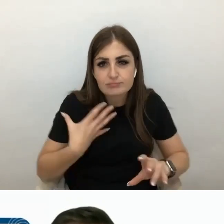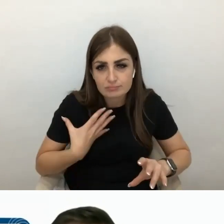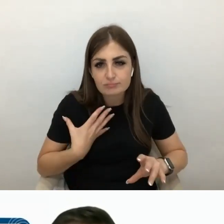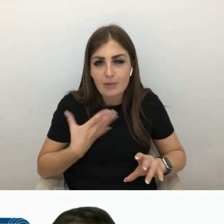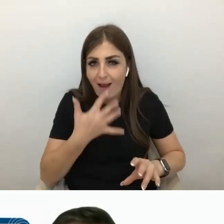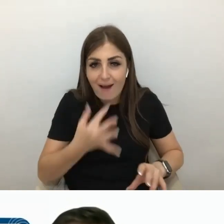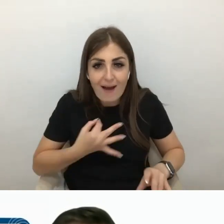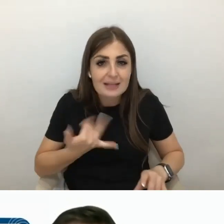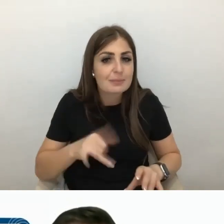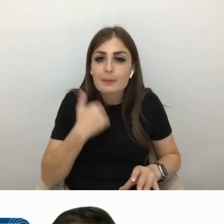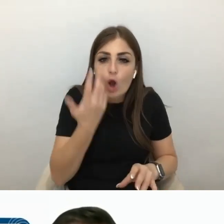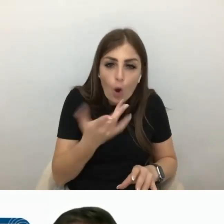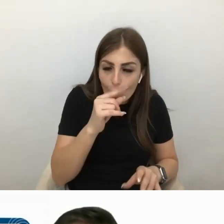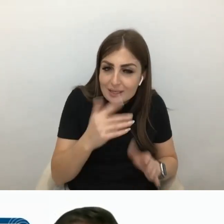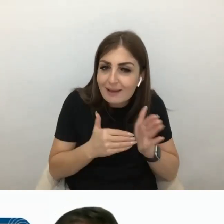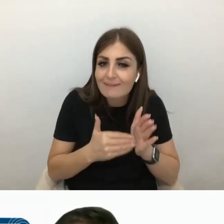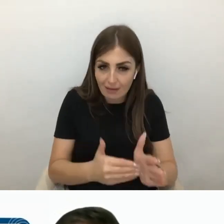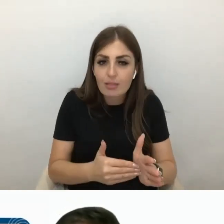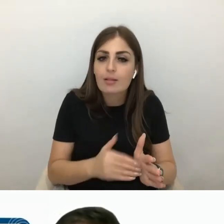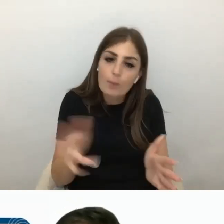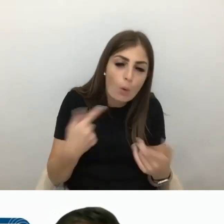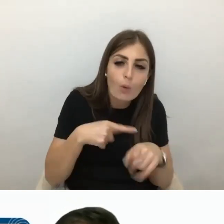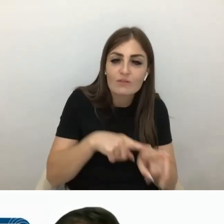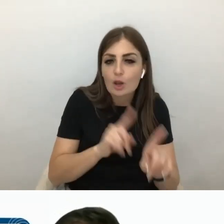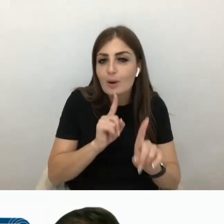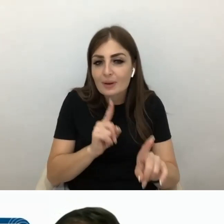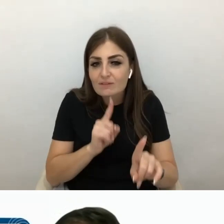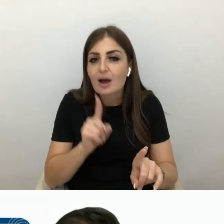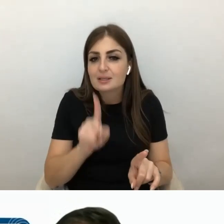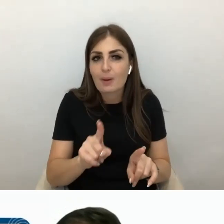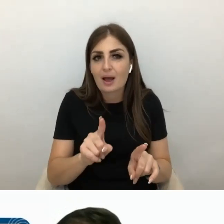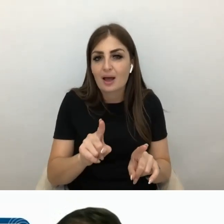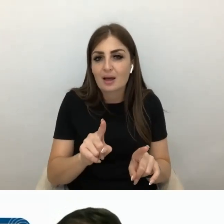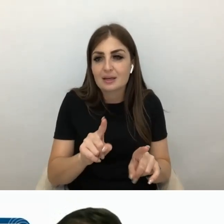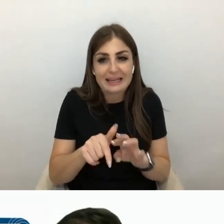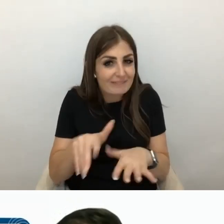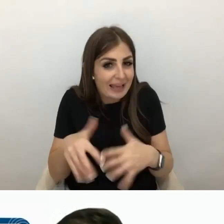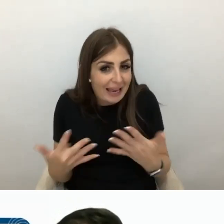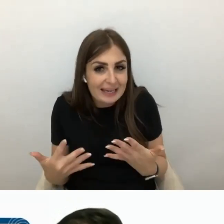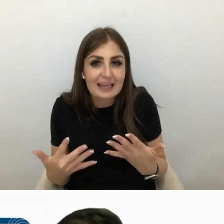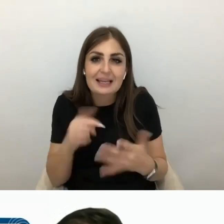We may not always be able to facilitate follow up advice, but if there is some circumstance